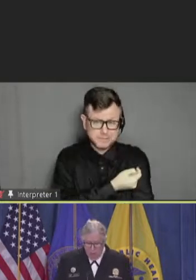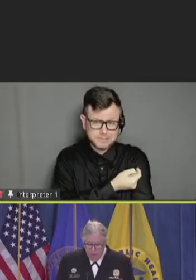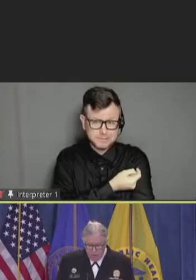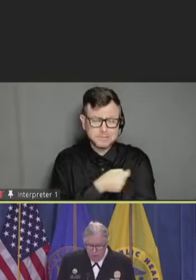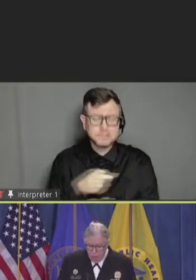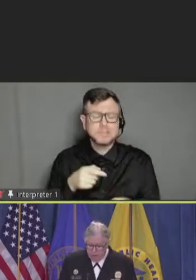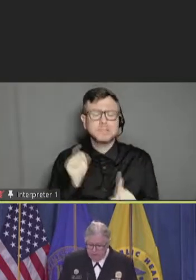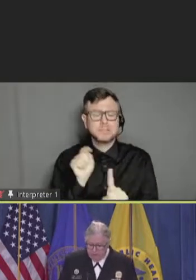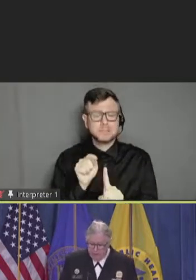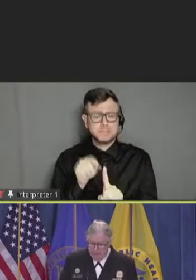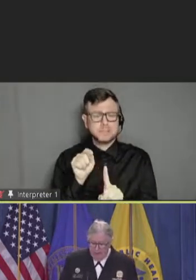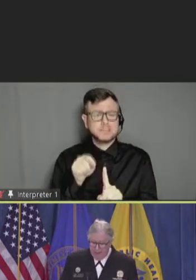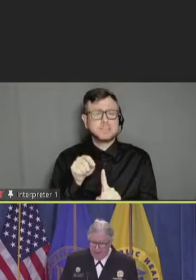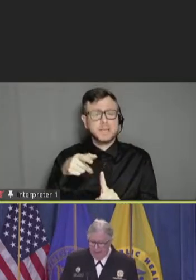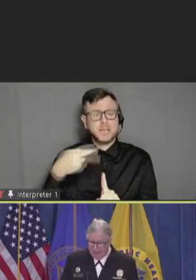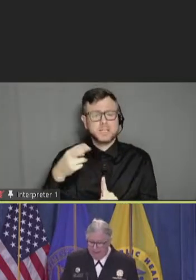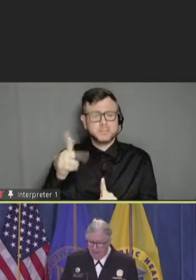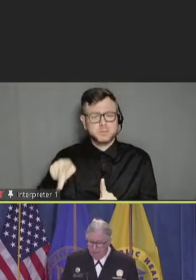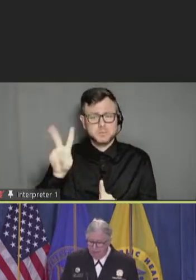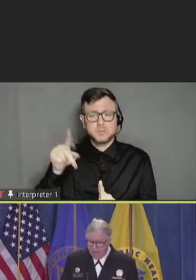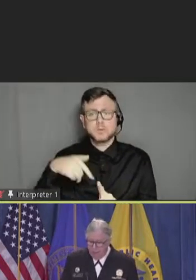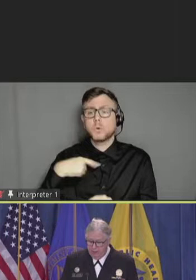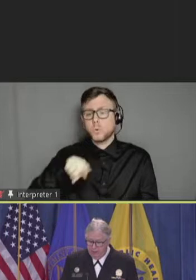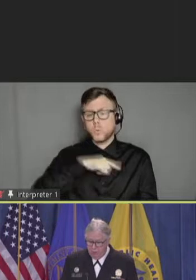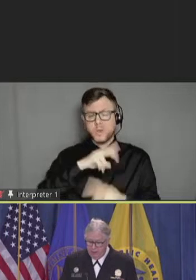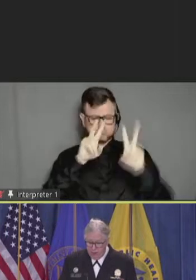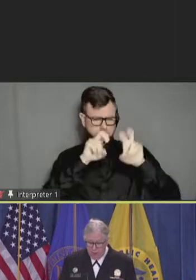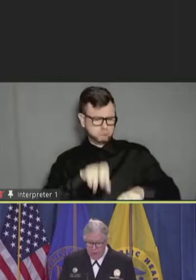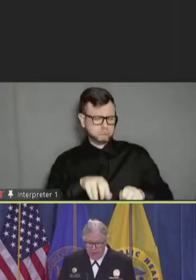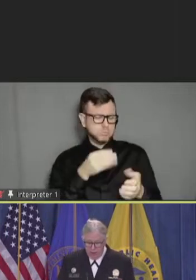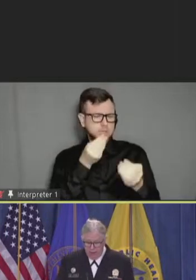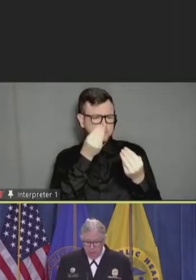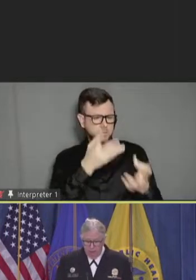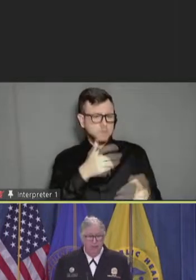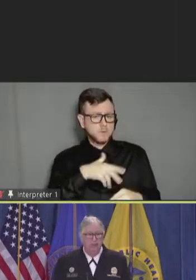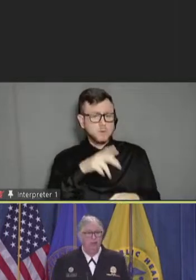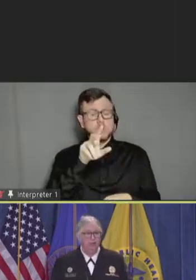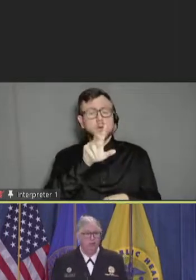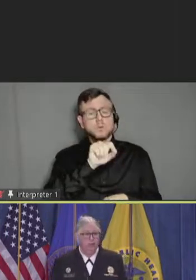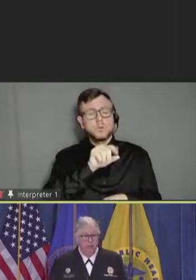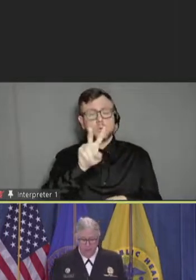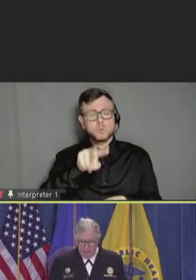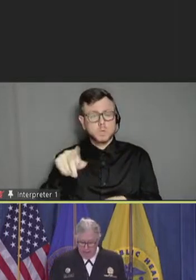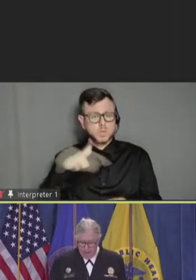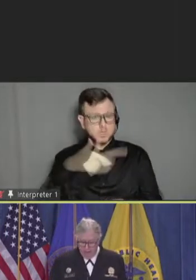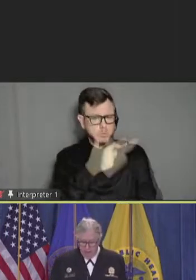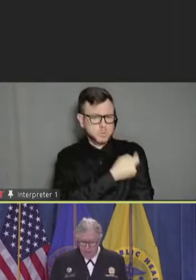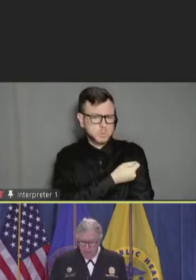For this report, CDC analyzed data from the 2022 National Immunization Survey of Teens.